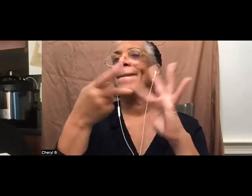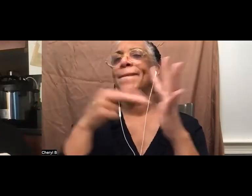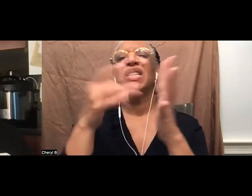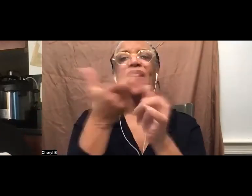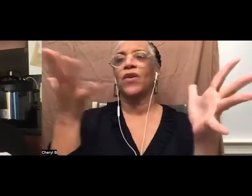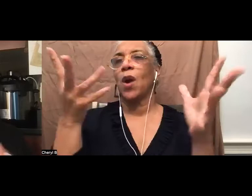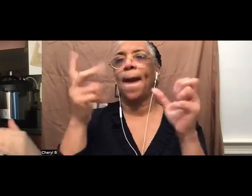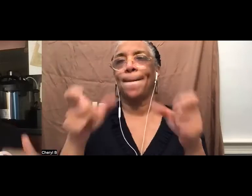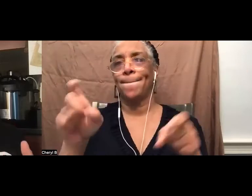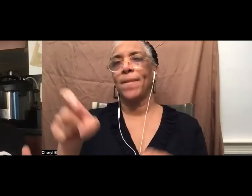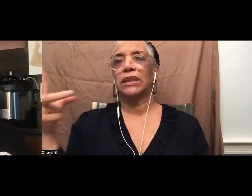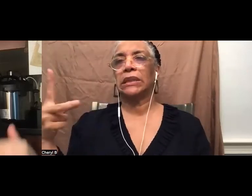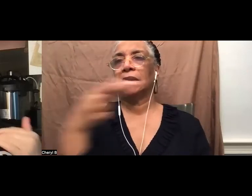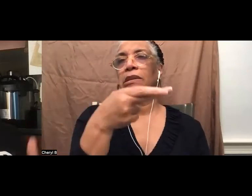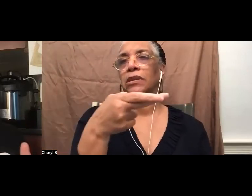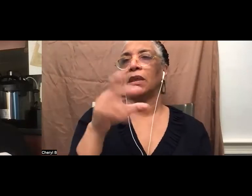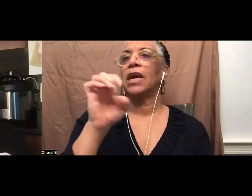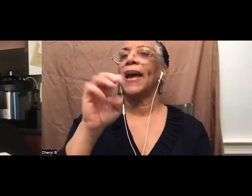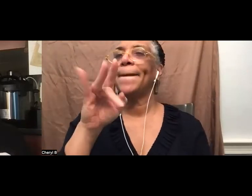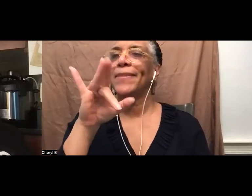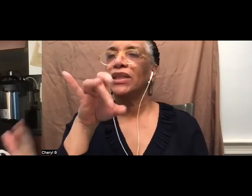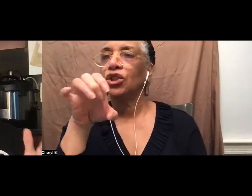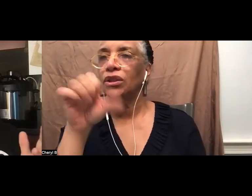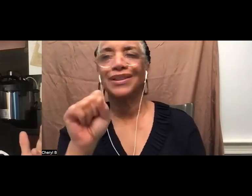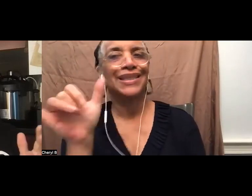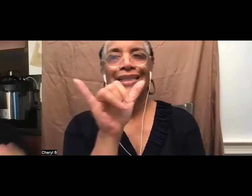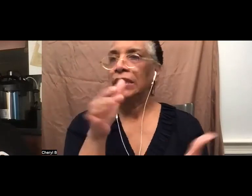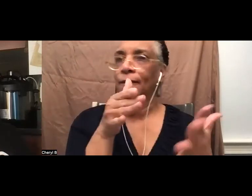emissions in the same way by the same standards all set by the global North